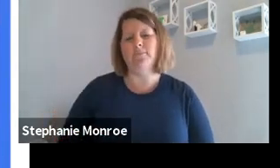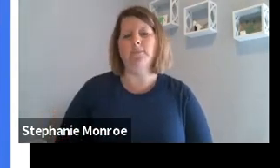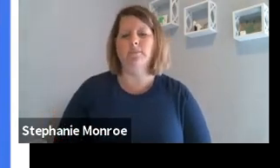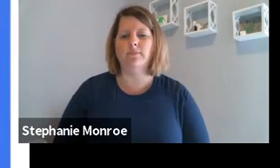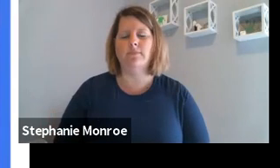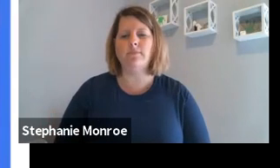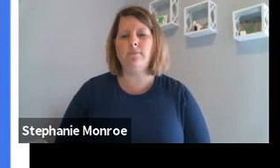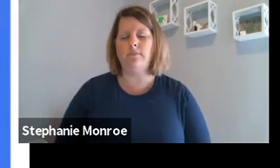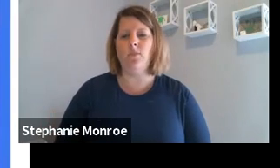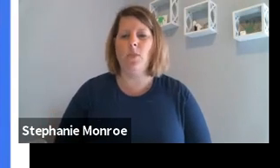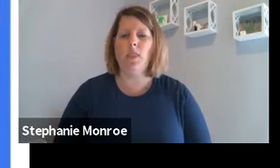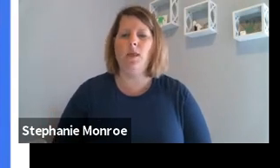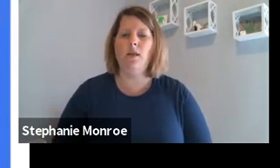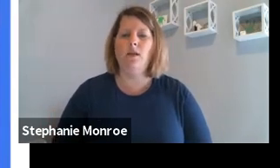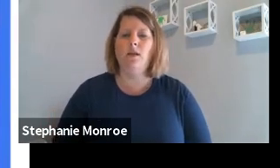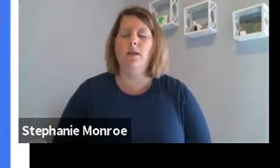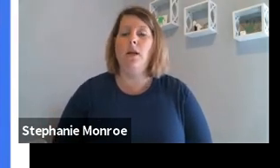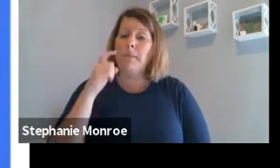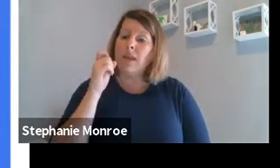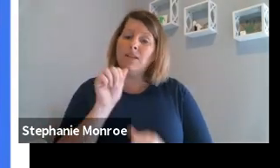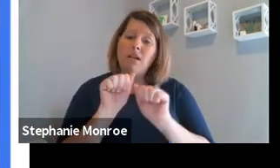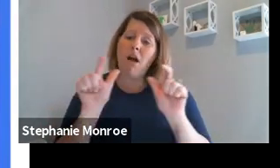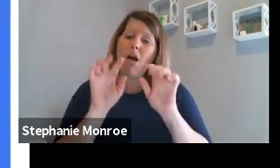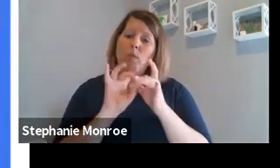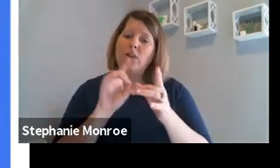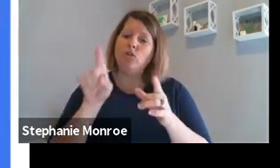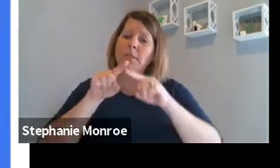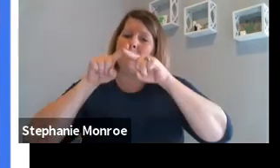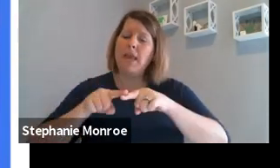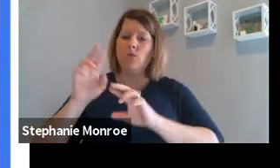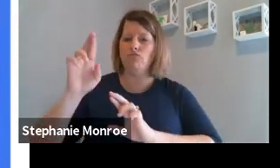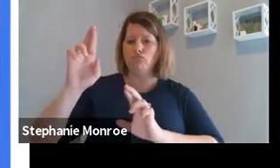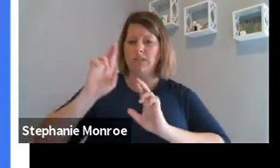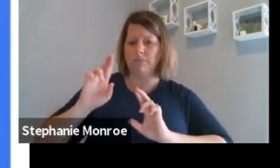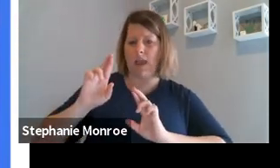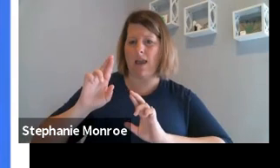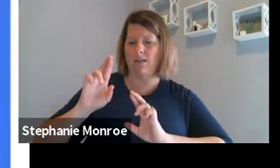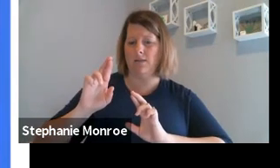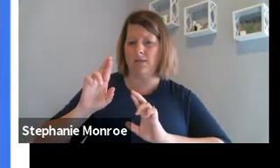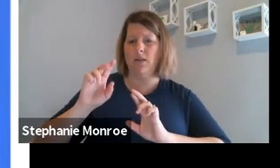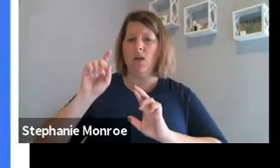Because all relationships will be based on respect, and they should have a certain degree of autonomy.